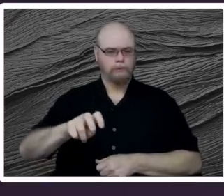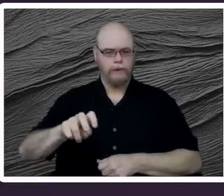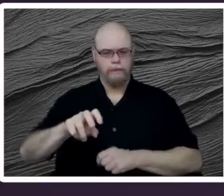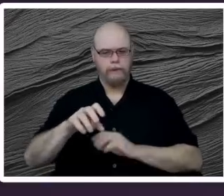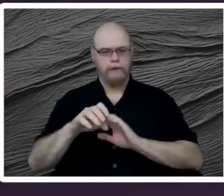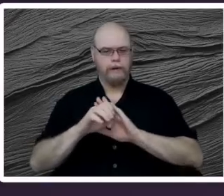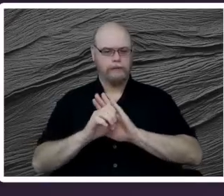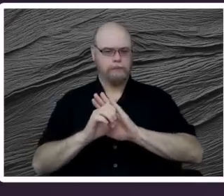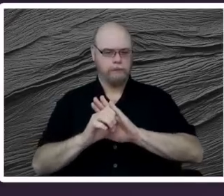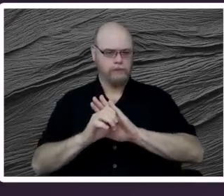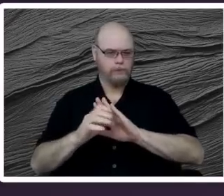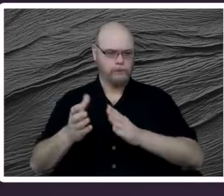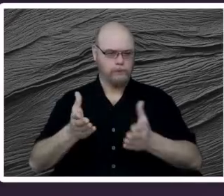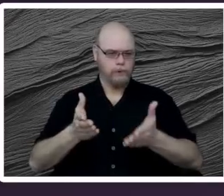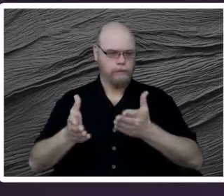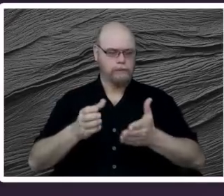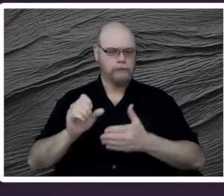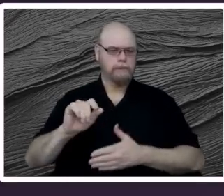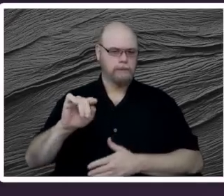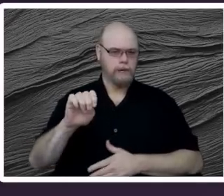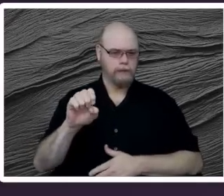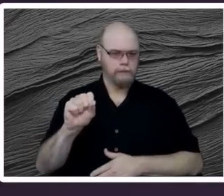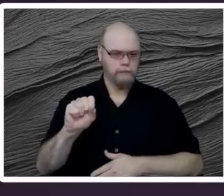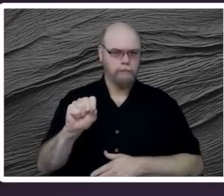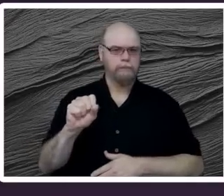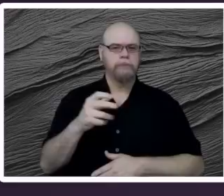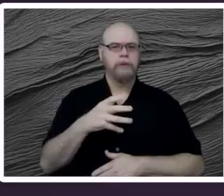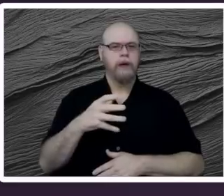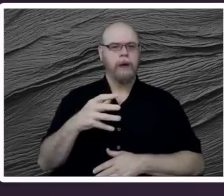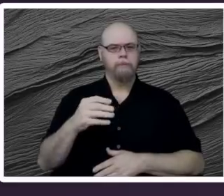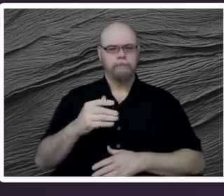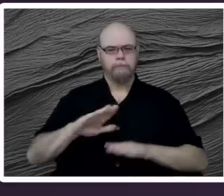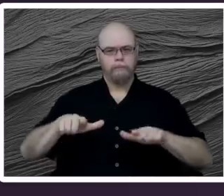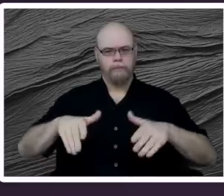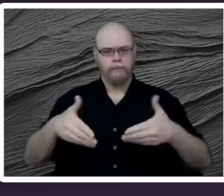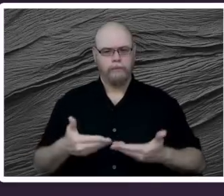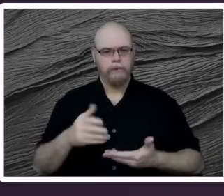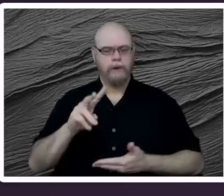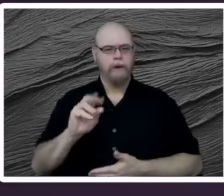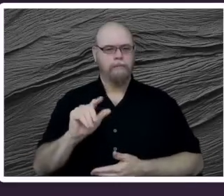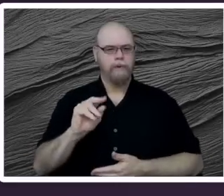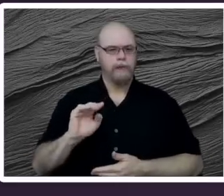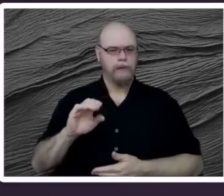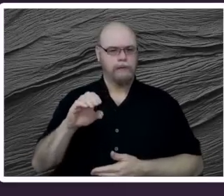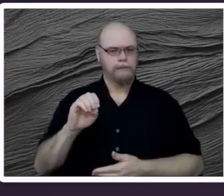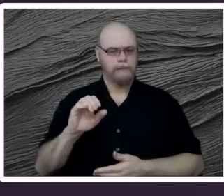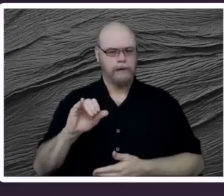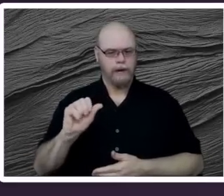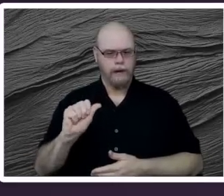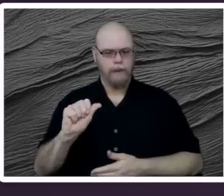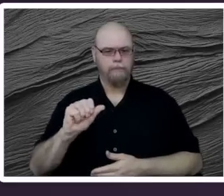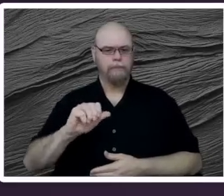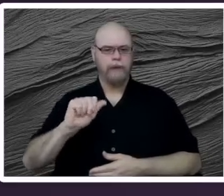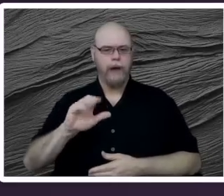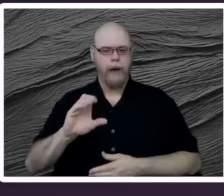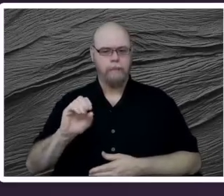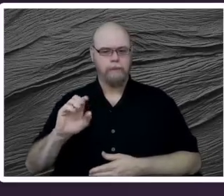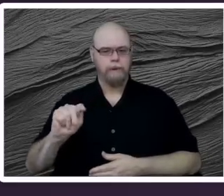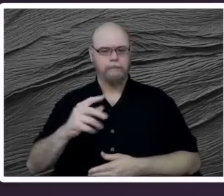as well as our special guest, Valencia Abbott, an educator with extensive classroom experience